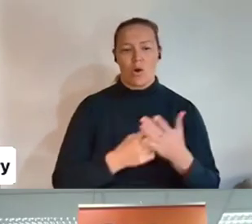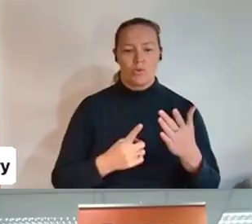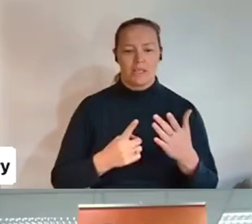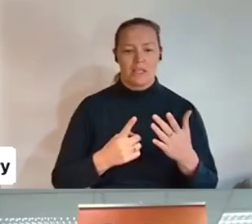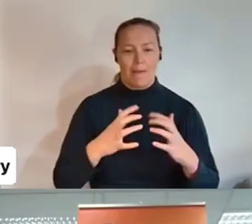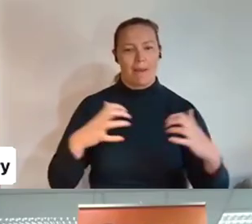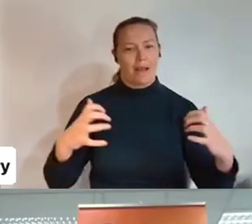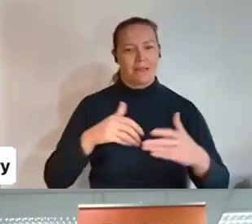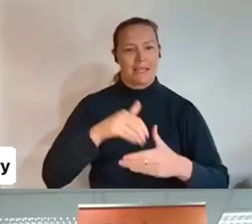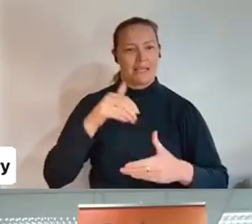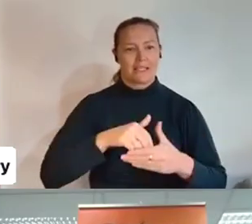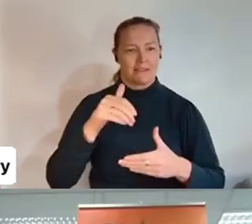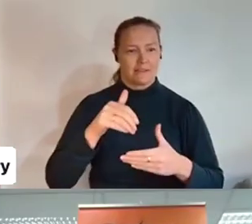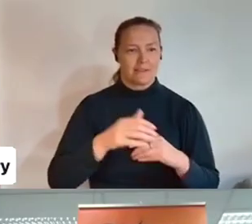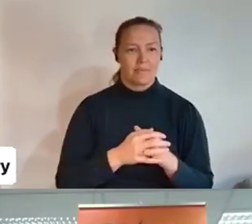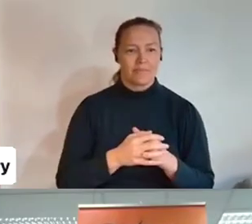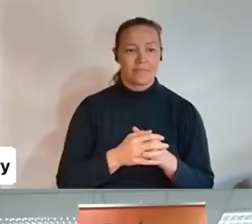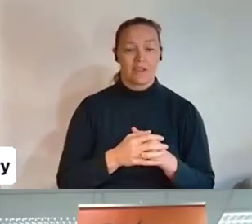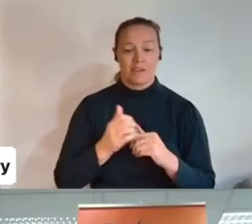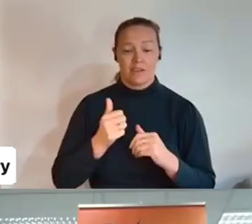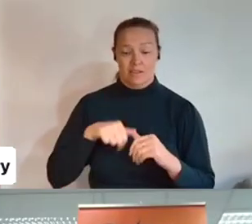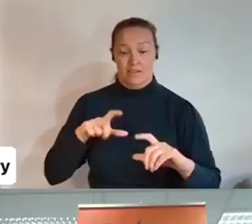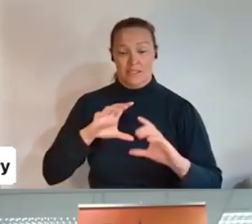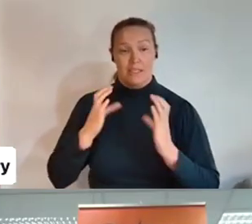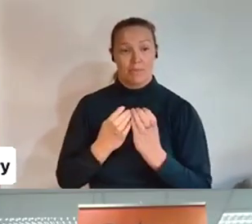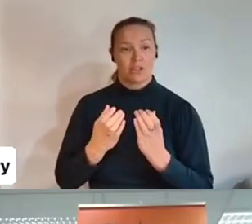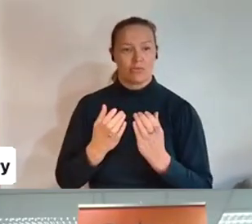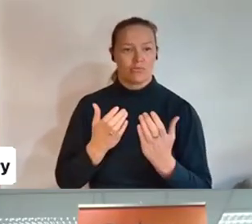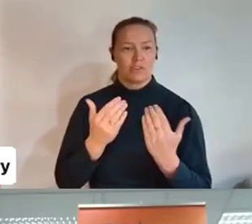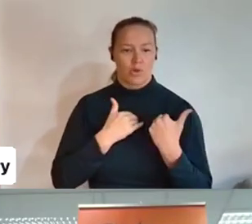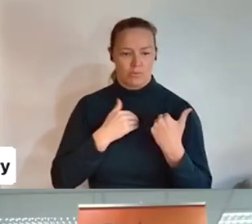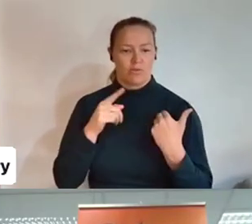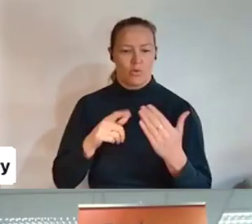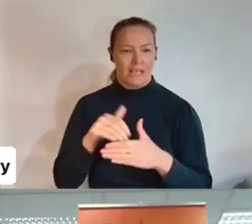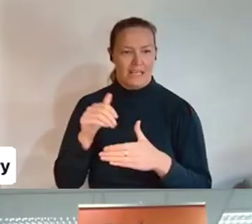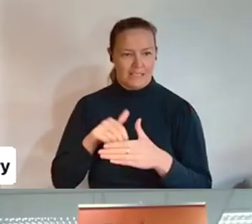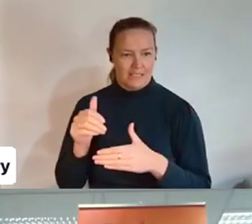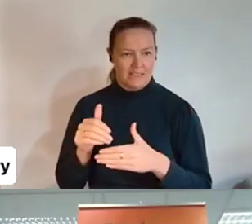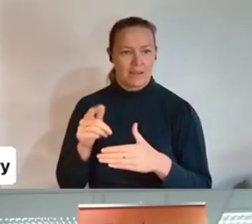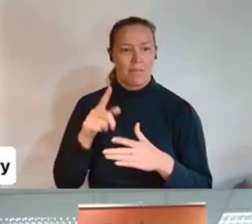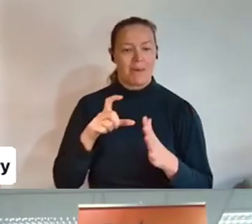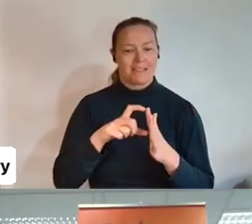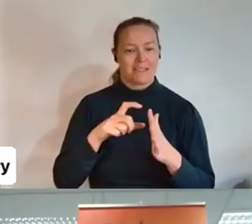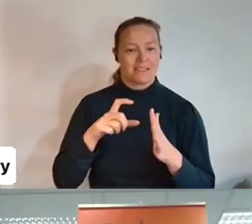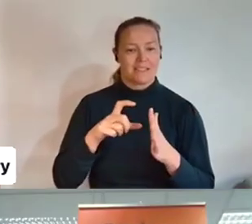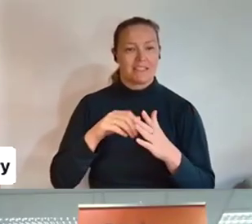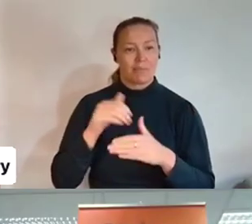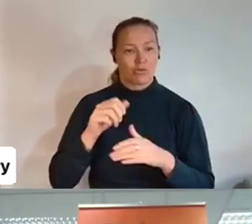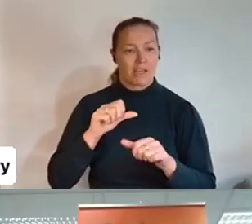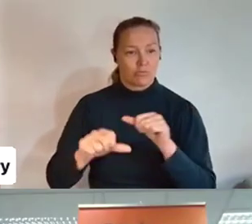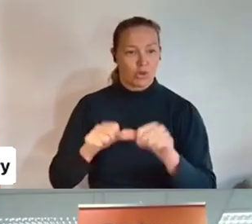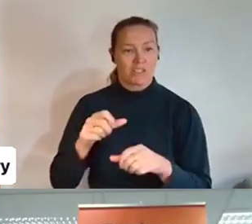which is what the Commission is responsible for. The democratic process includes government's